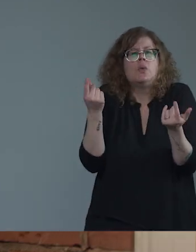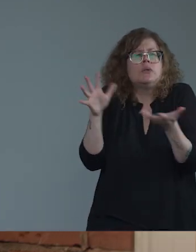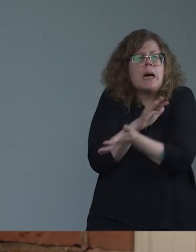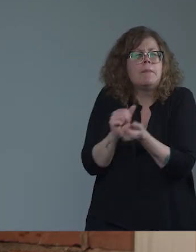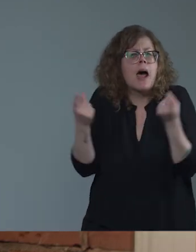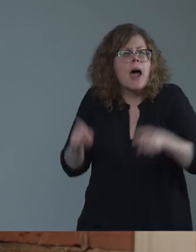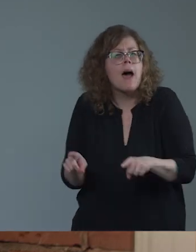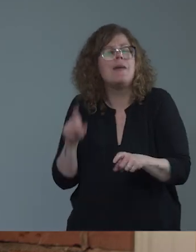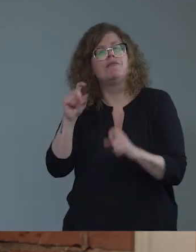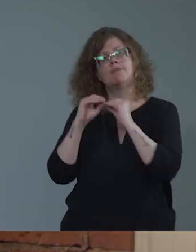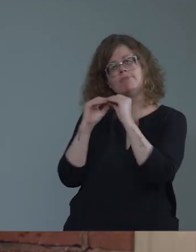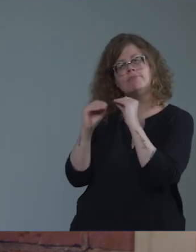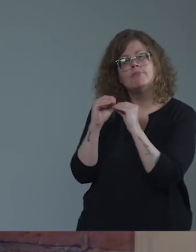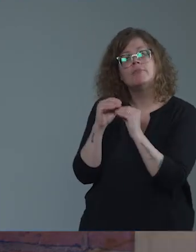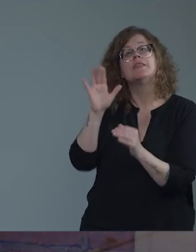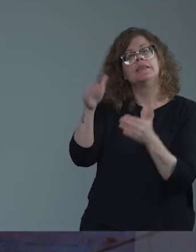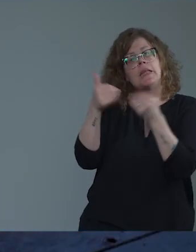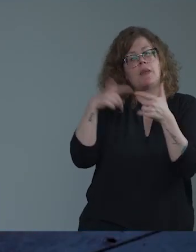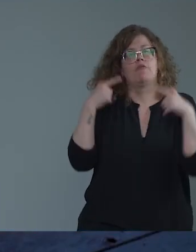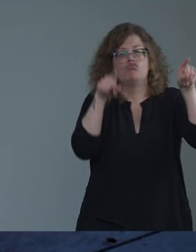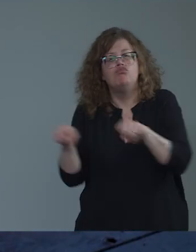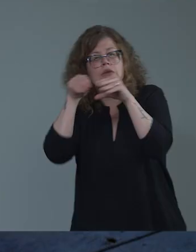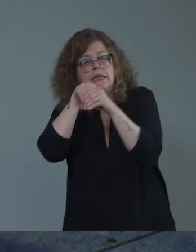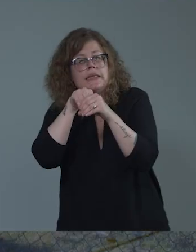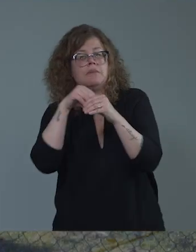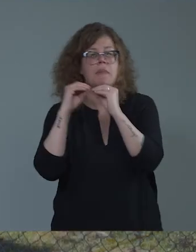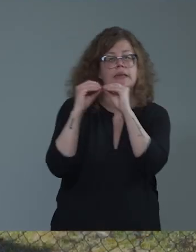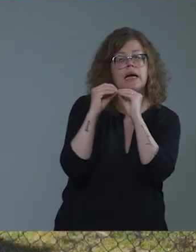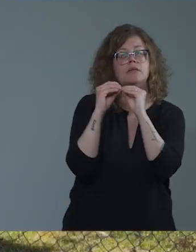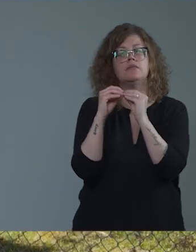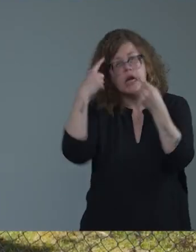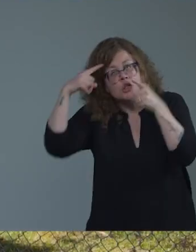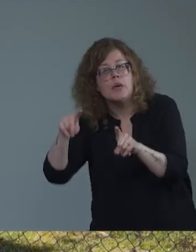A warranty doesn't include damage, so if the artwork happens to get vandalized,